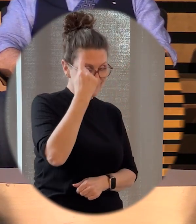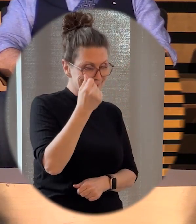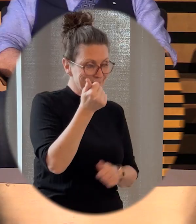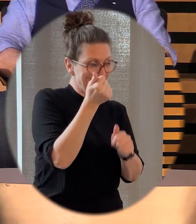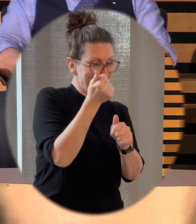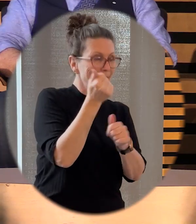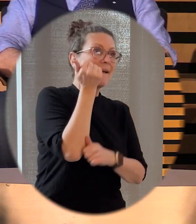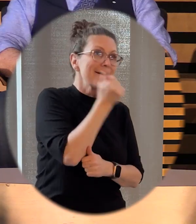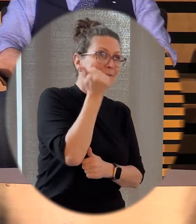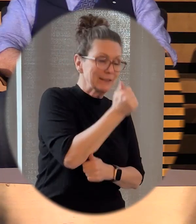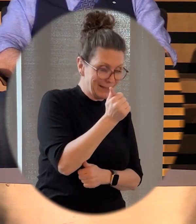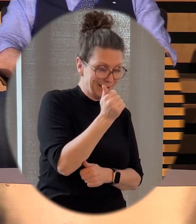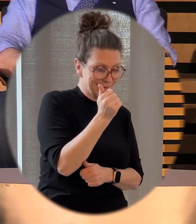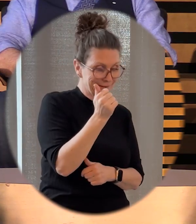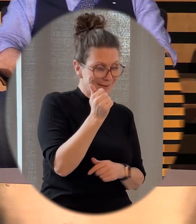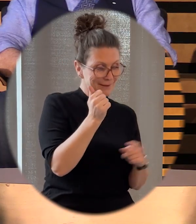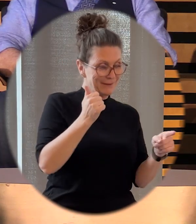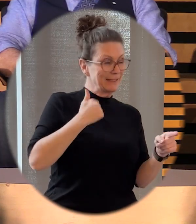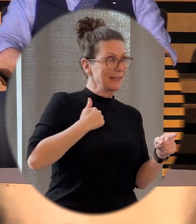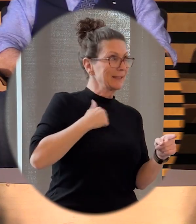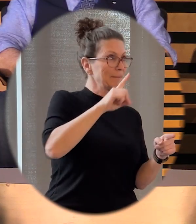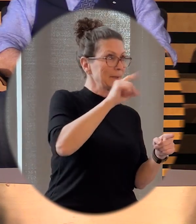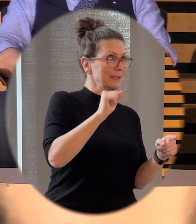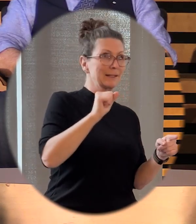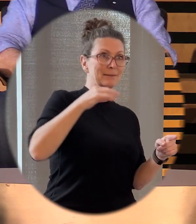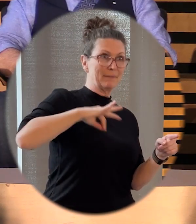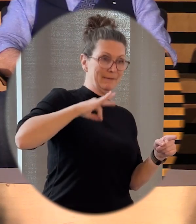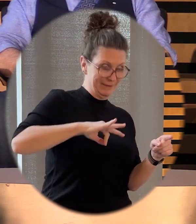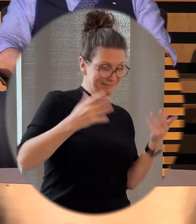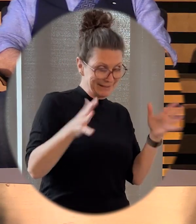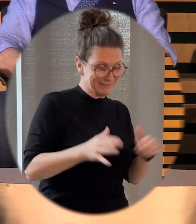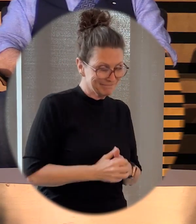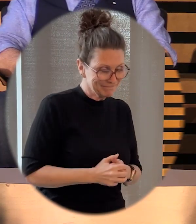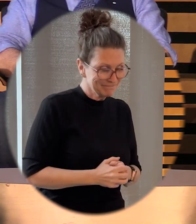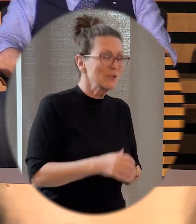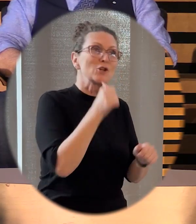Canada disability benefit has not pulled persons out of poverty. And in some cases, provinces are